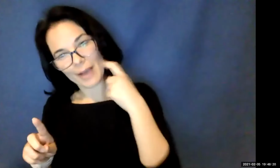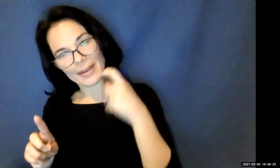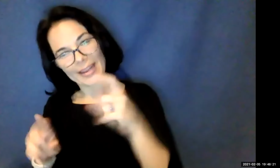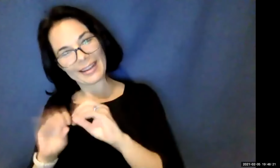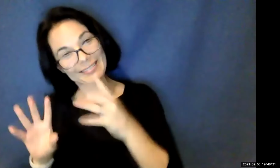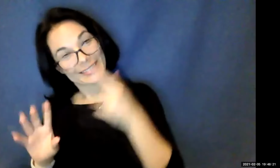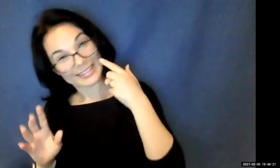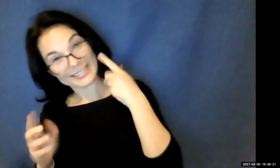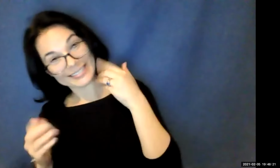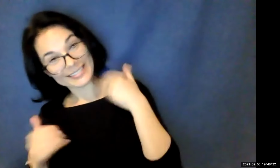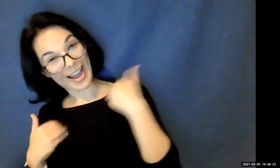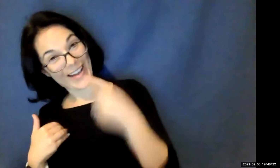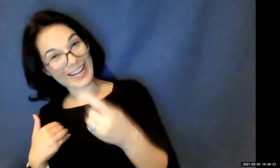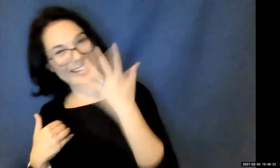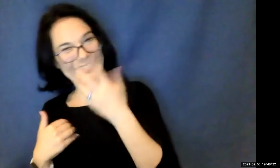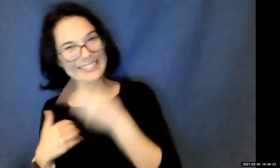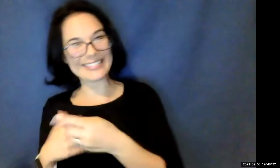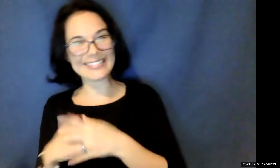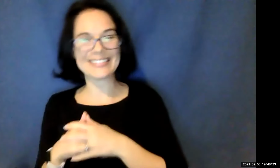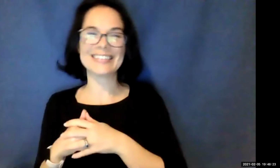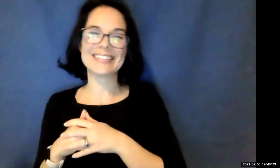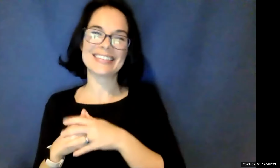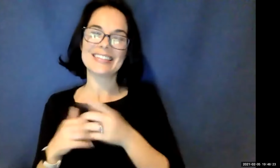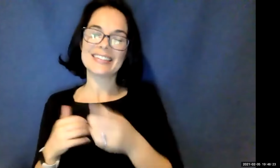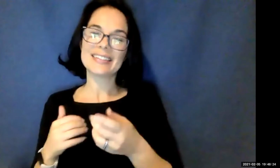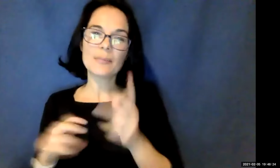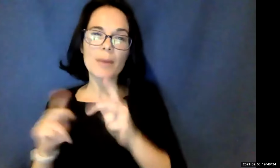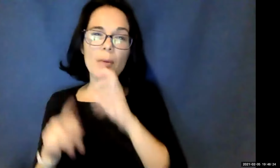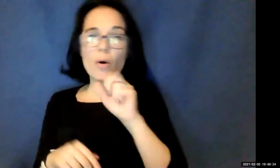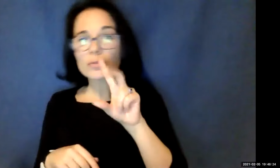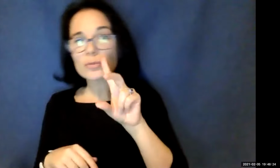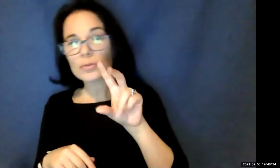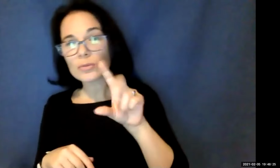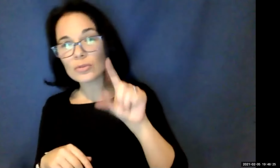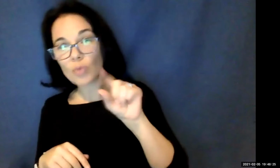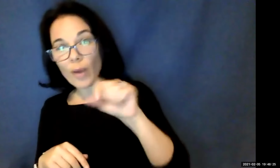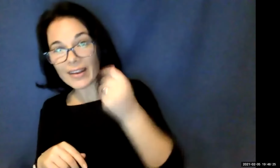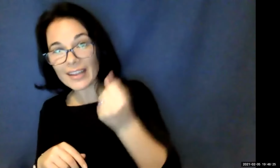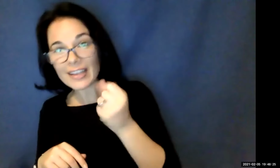who are in their 20s and 30s actually have the highest rates of coronavirus and people